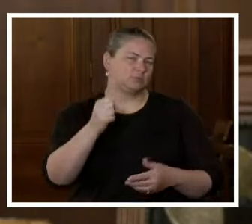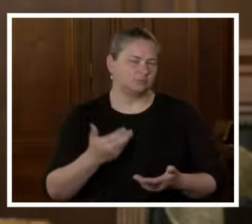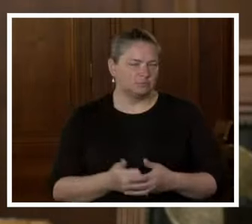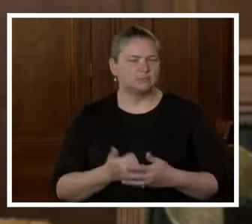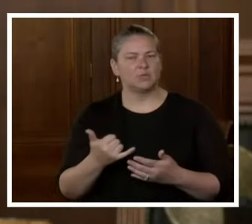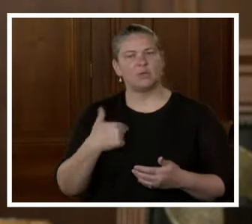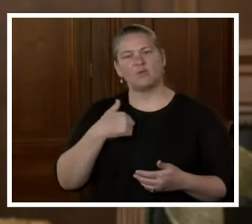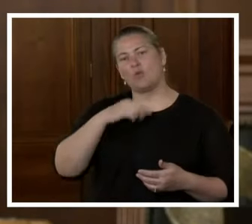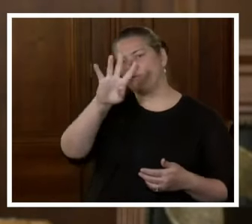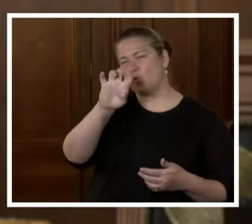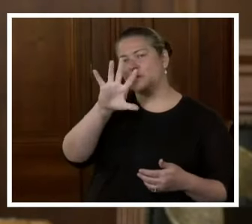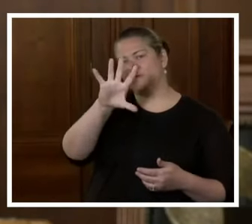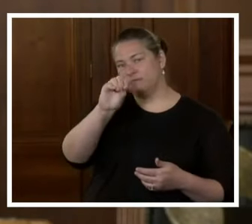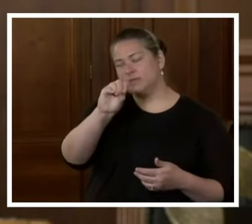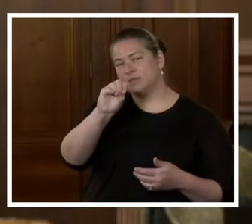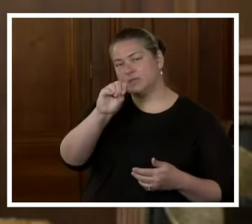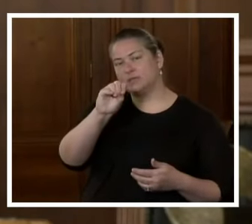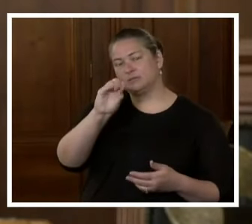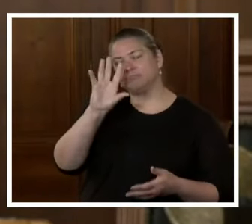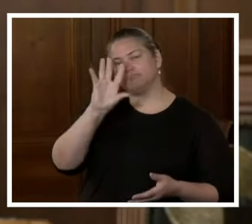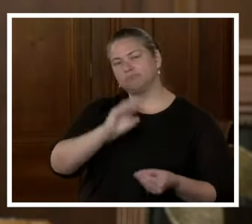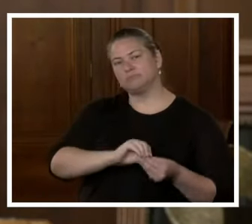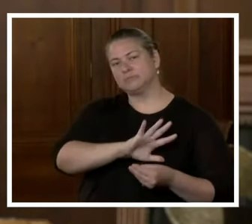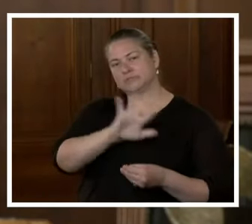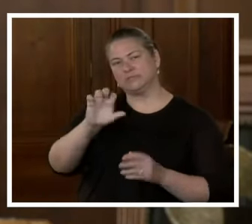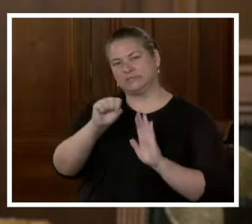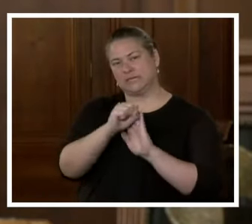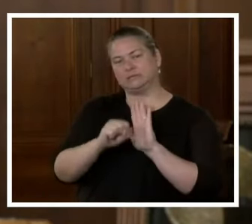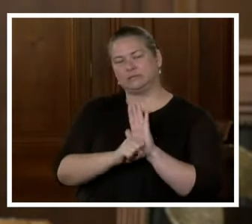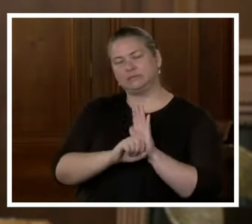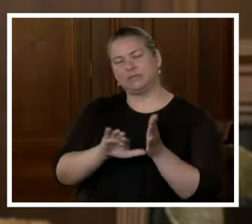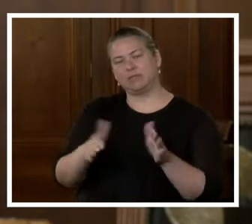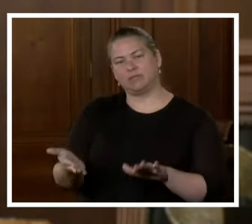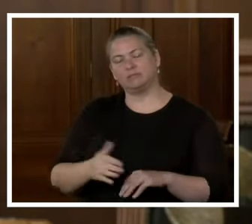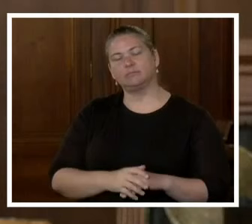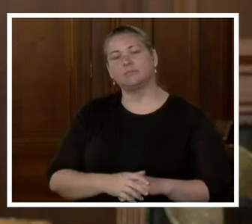PAIN. WHEN WE LOOK AT THE BREAKDOWN OF